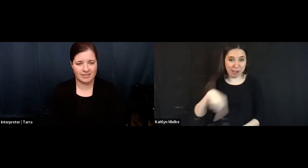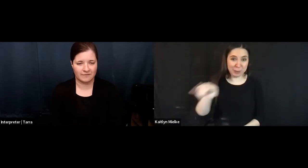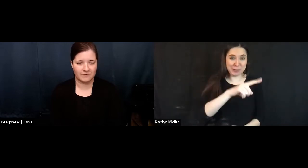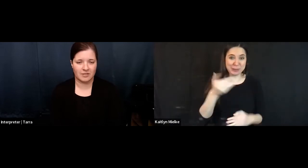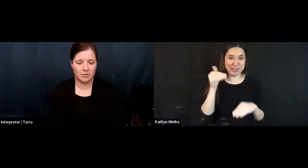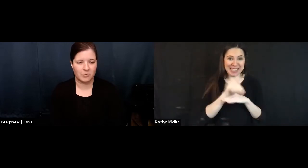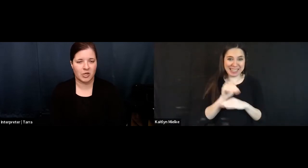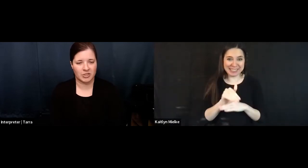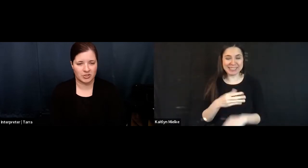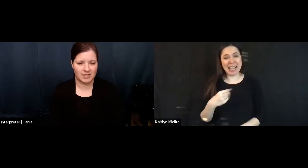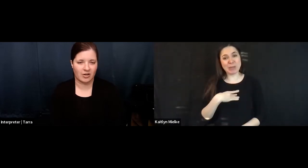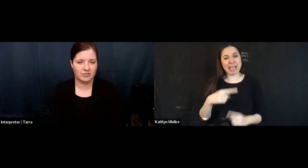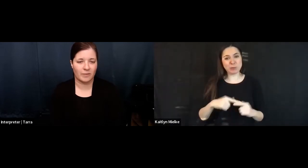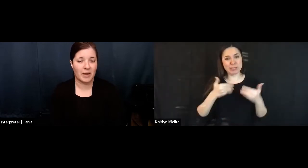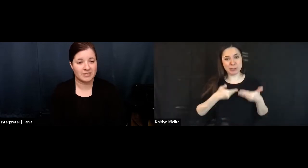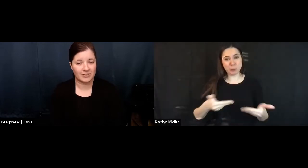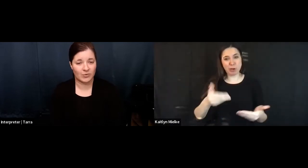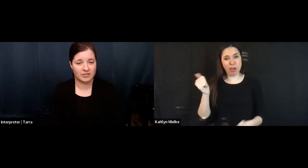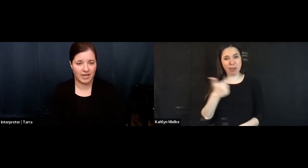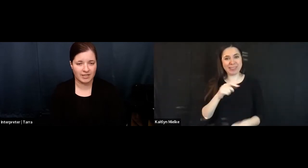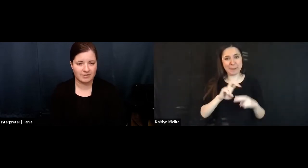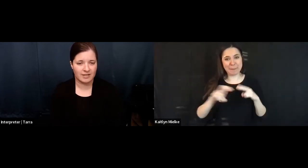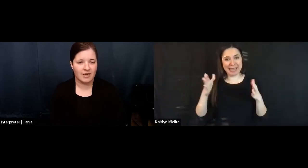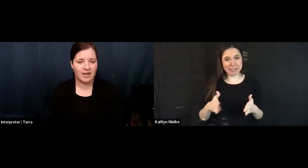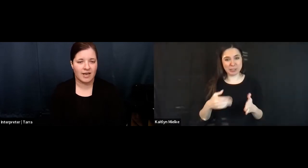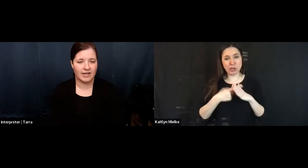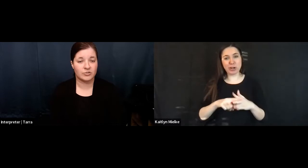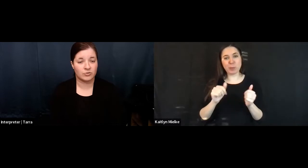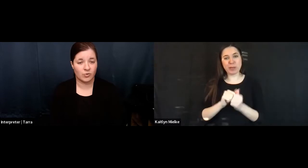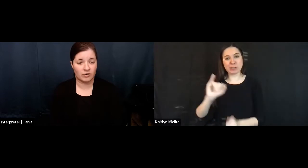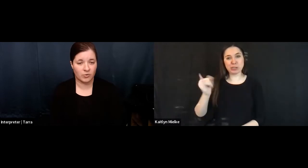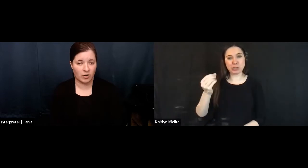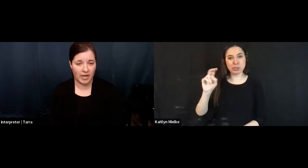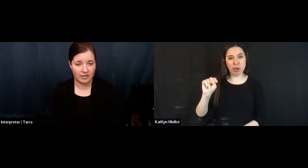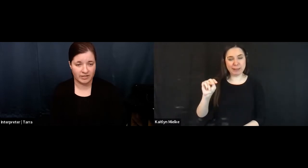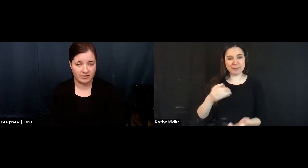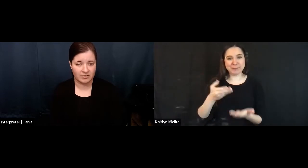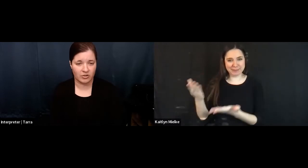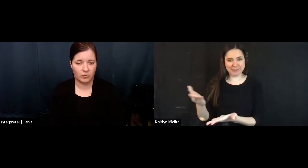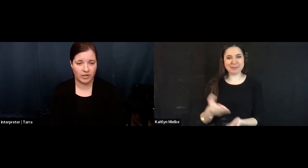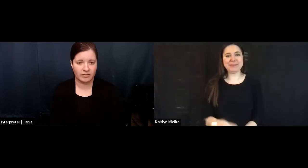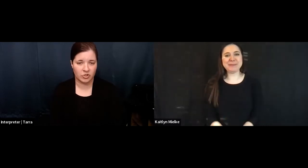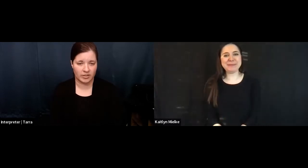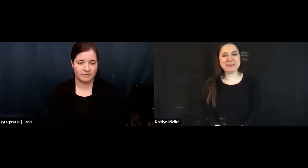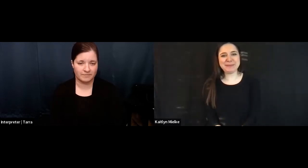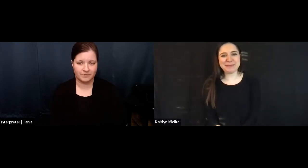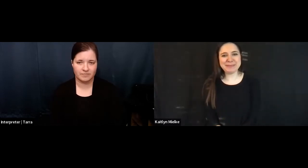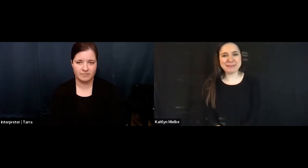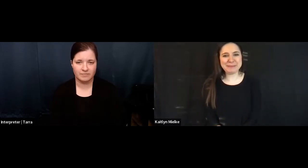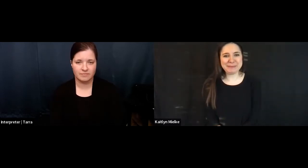black background as well. Making sure that ease of communication is there. So I'm happy to see you all tonight.